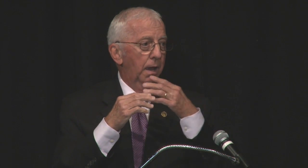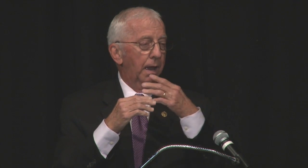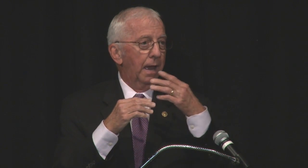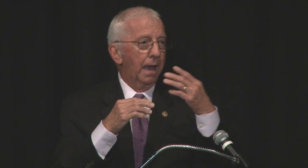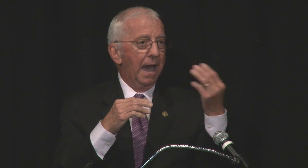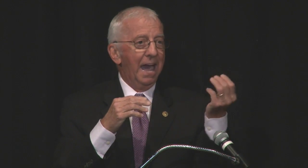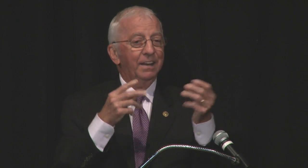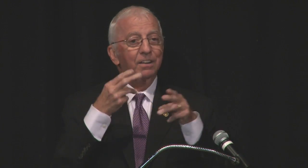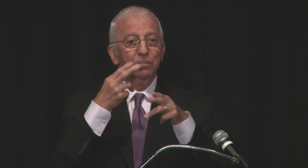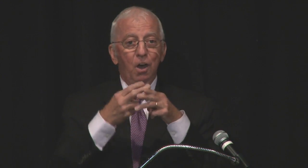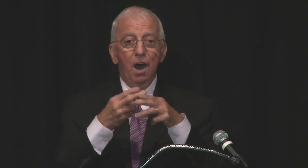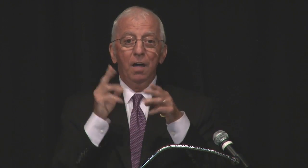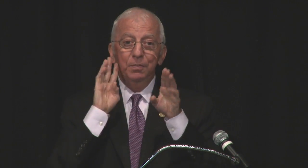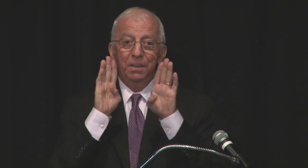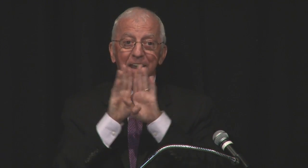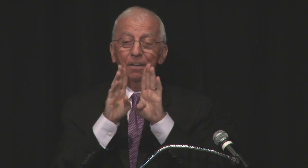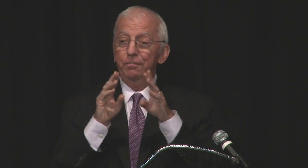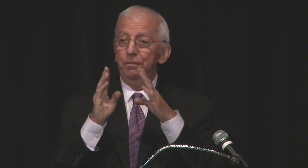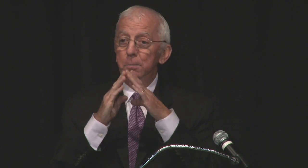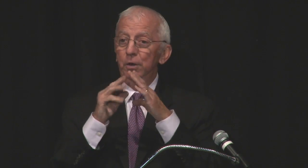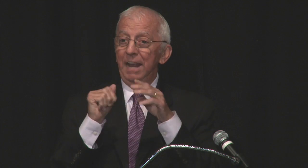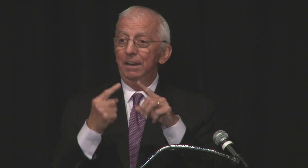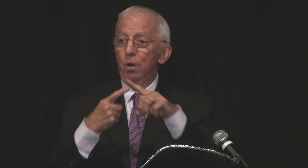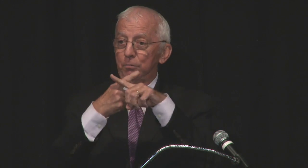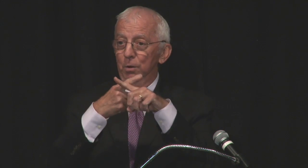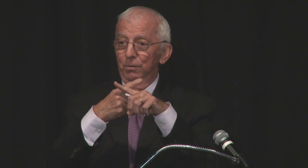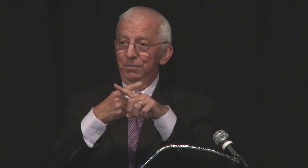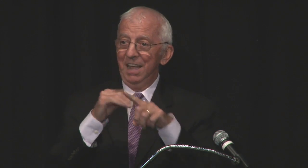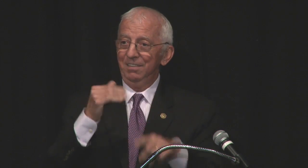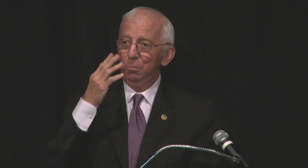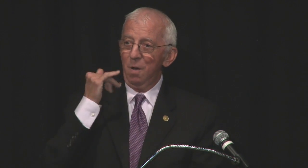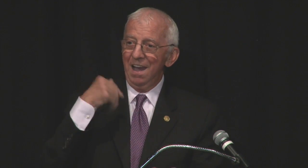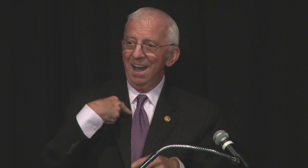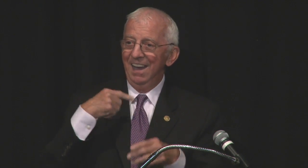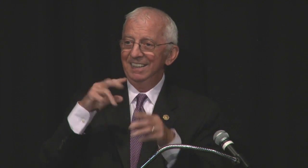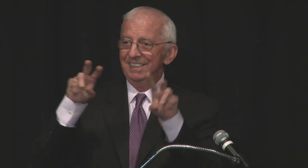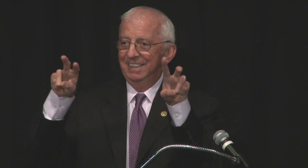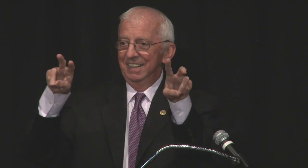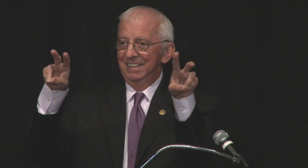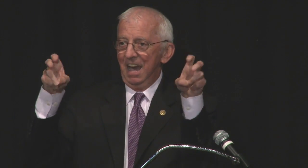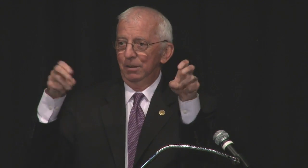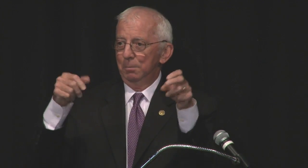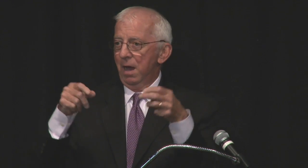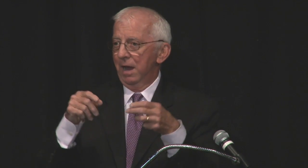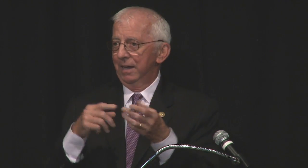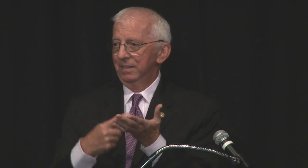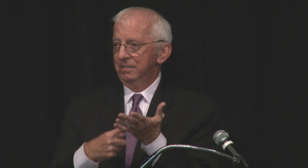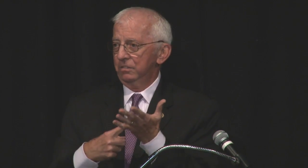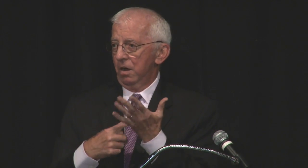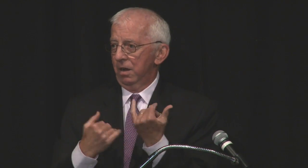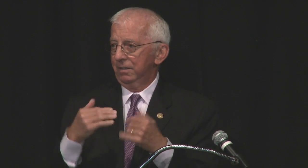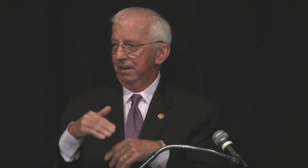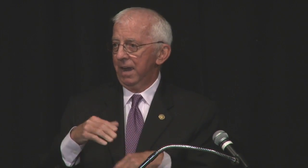And it's called "The Deaf Community at a Crossroads". That's why I titled my talk tonight.